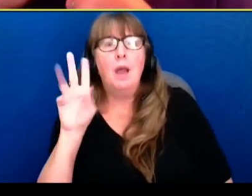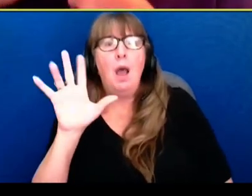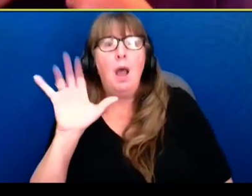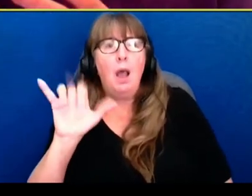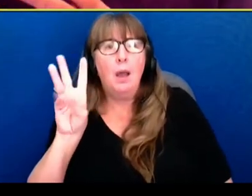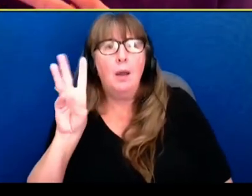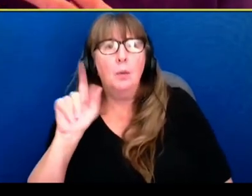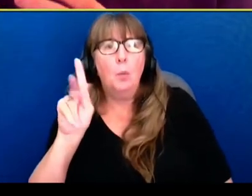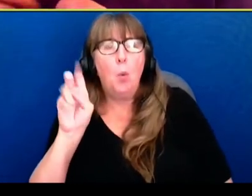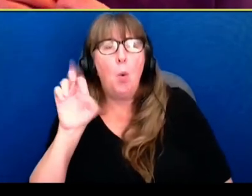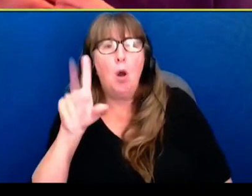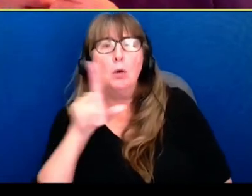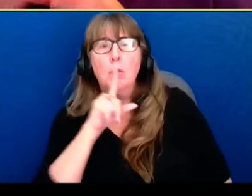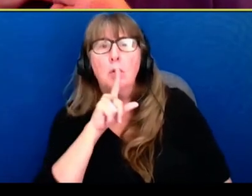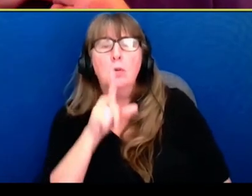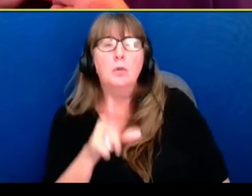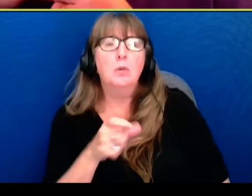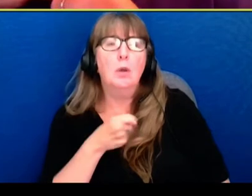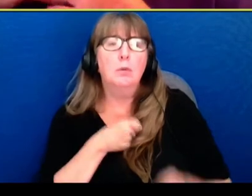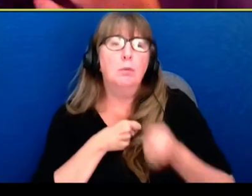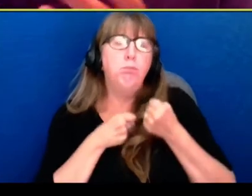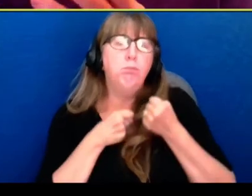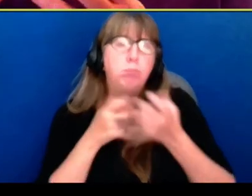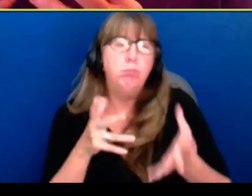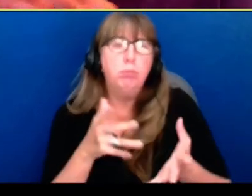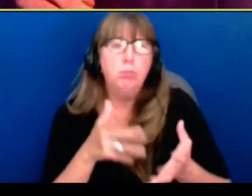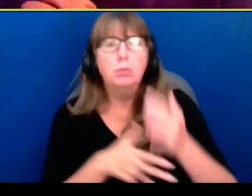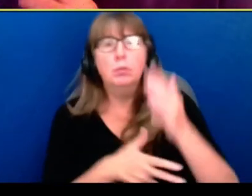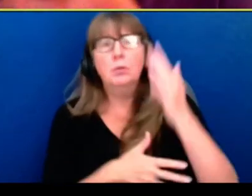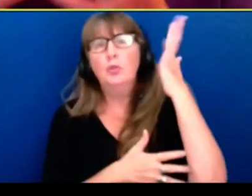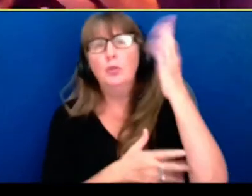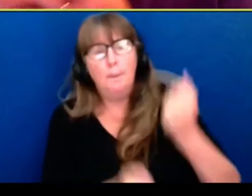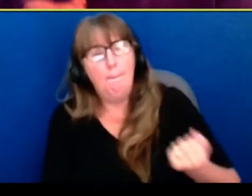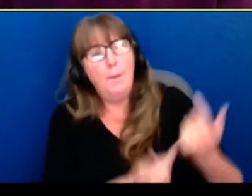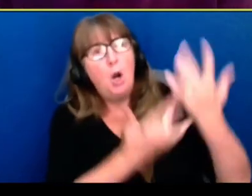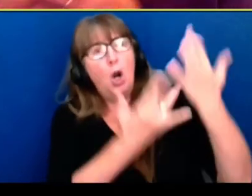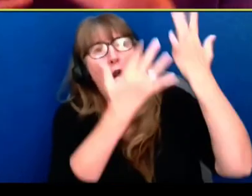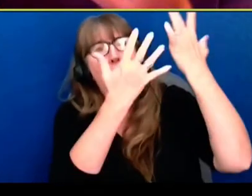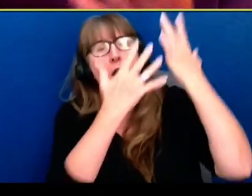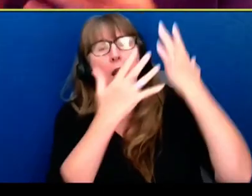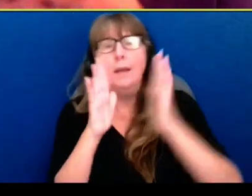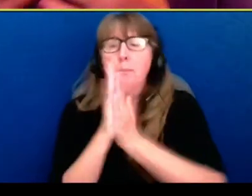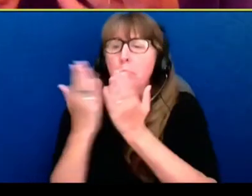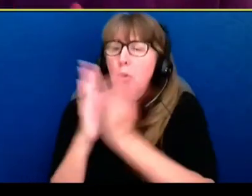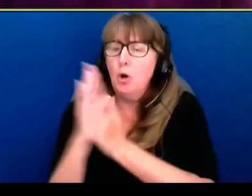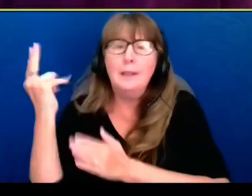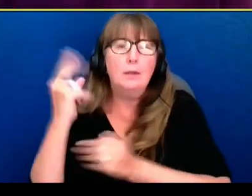He's burning the tree. Burning all the Jedi books and the history and he's just he's considered himself an utter